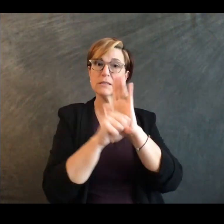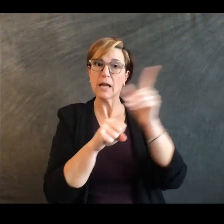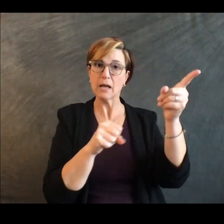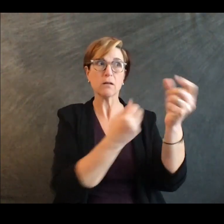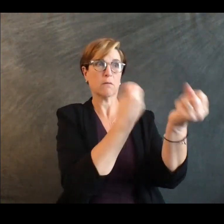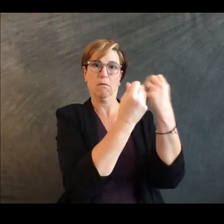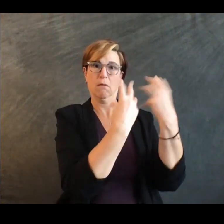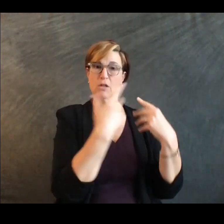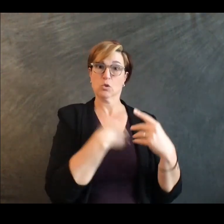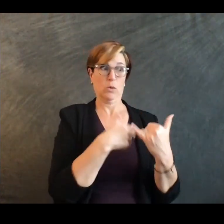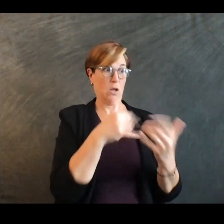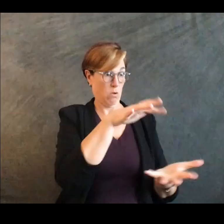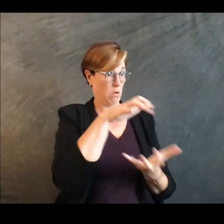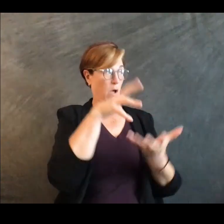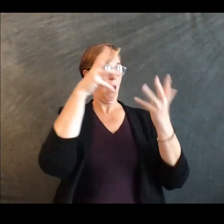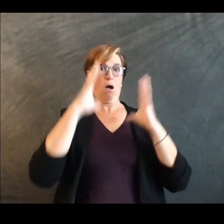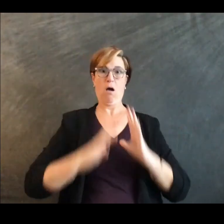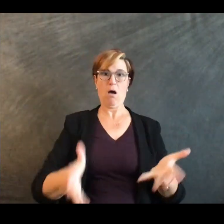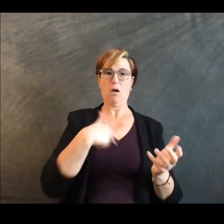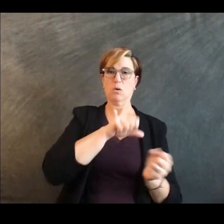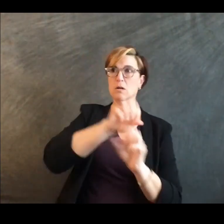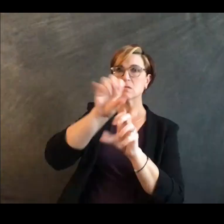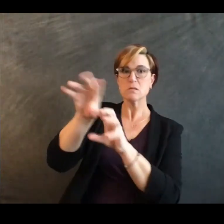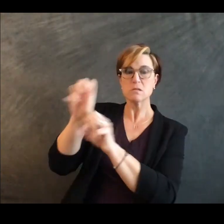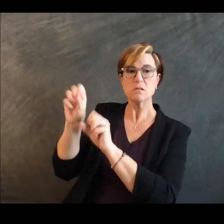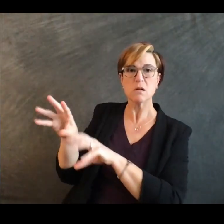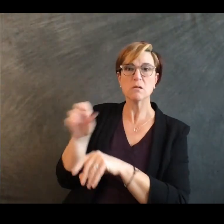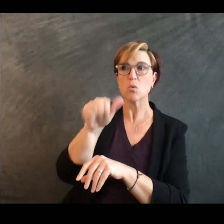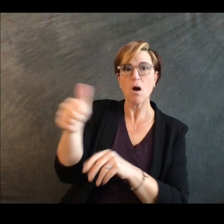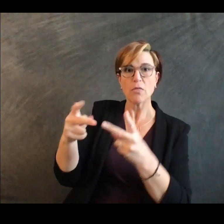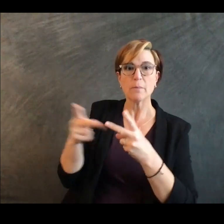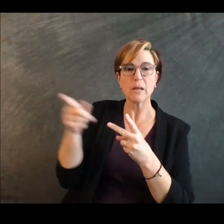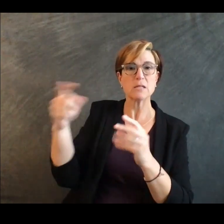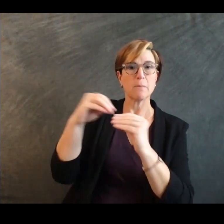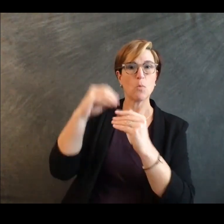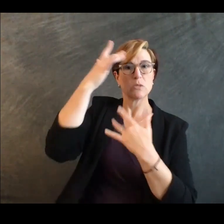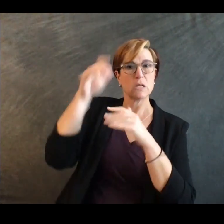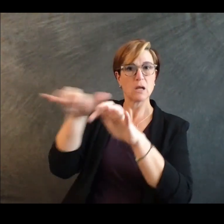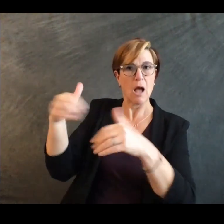we need them we are pressing forward aggressively on the scientific frontier